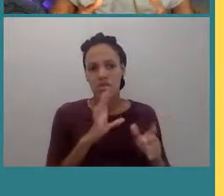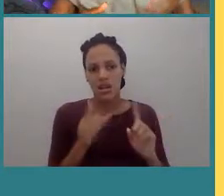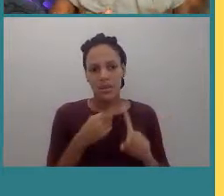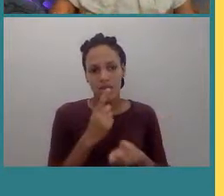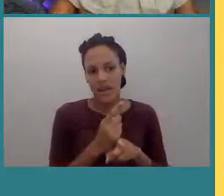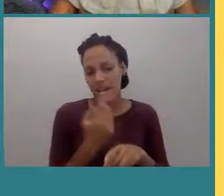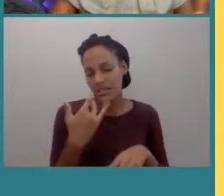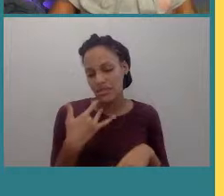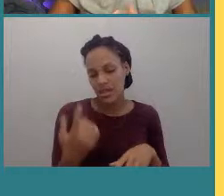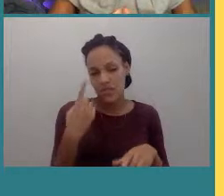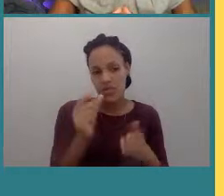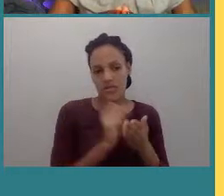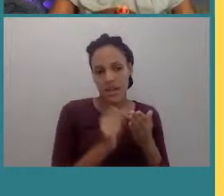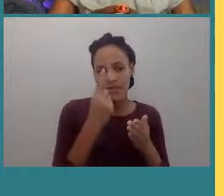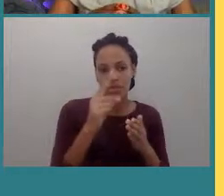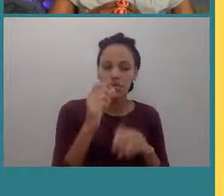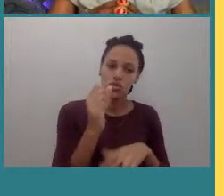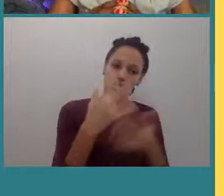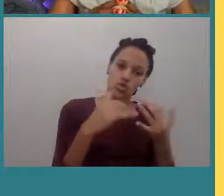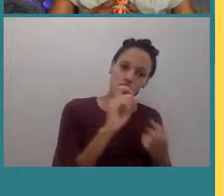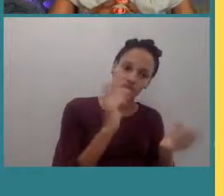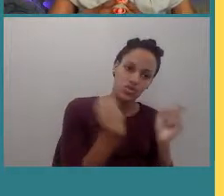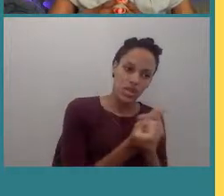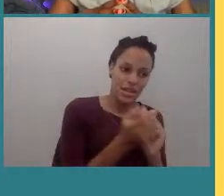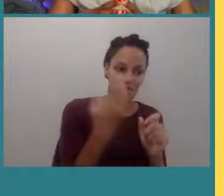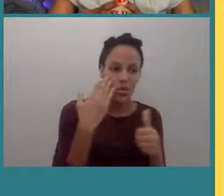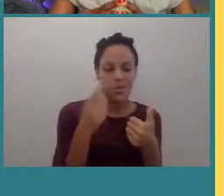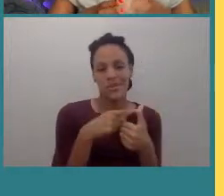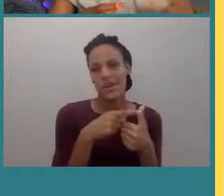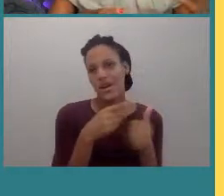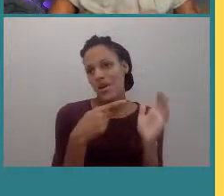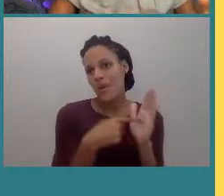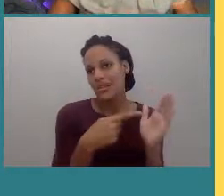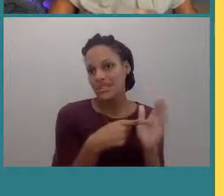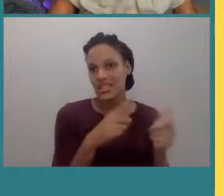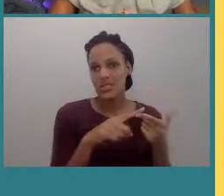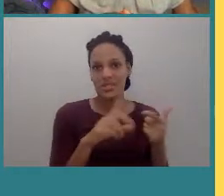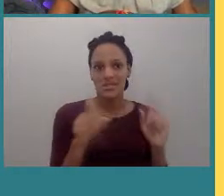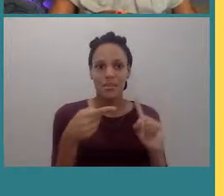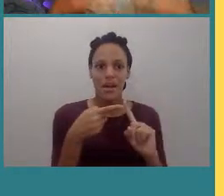abuse so this conversation, if it blows up for some reason, guess whose book they will